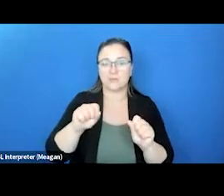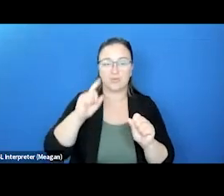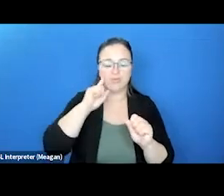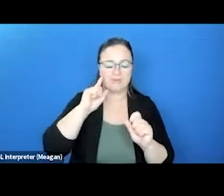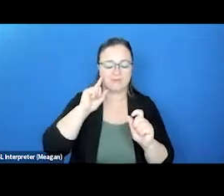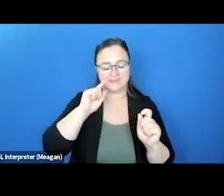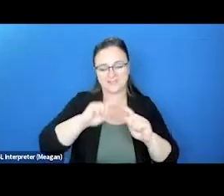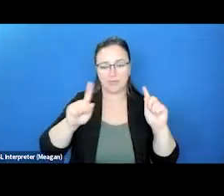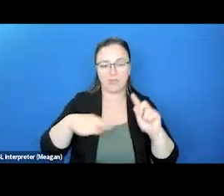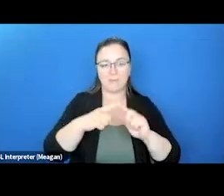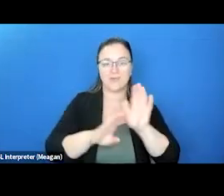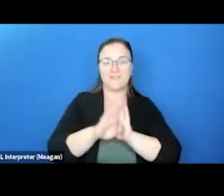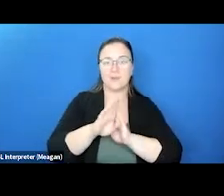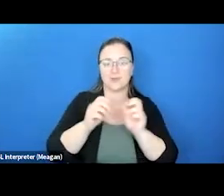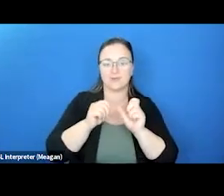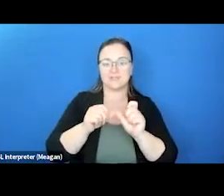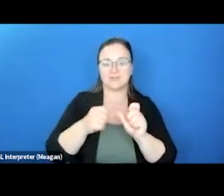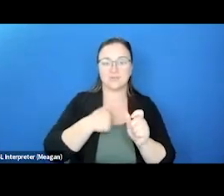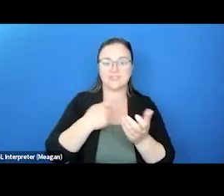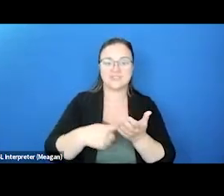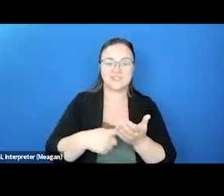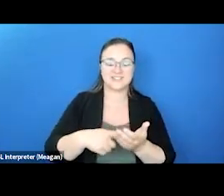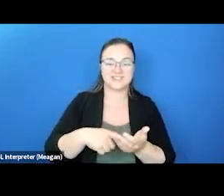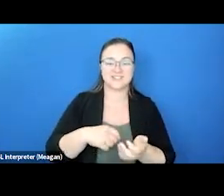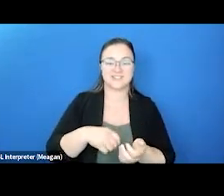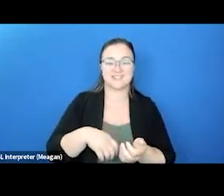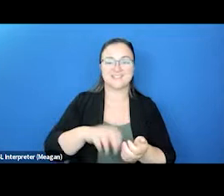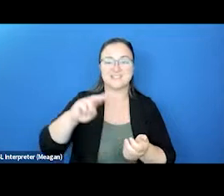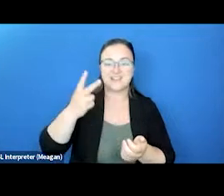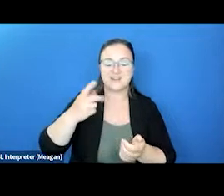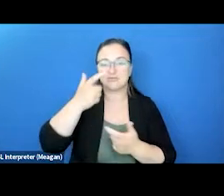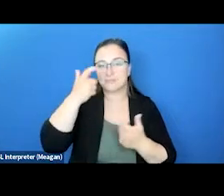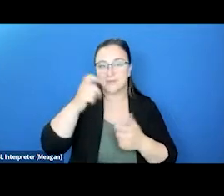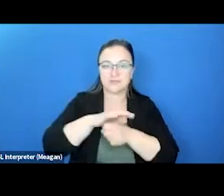We talked about secondary traumatic stress, compassion fatigue, burnout.